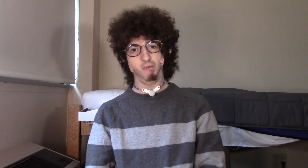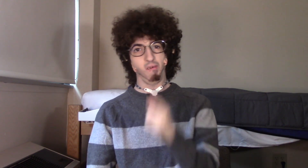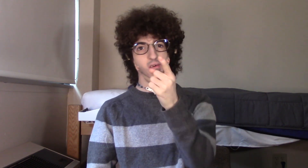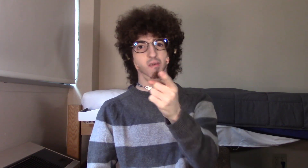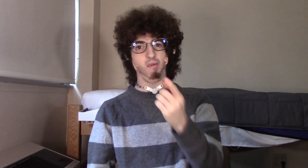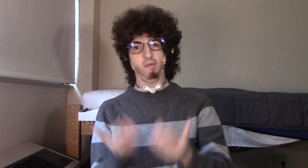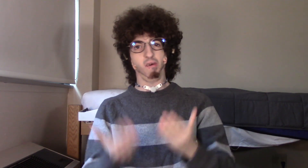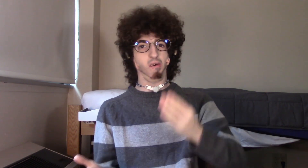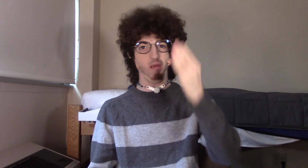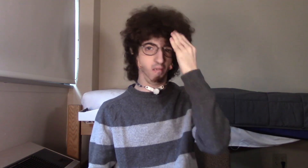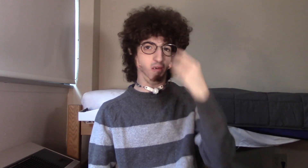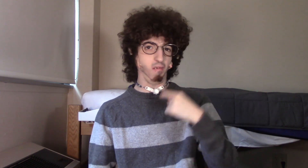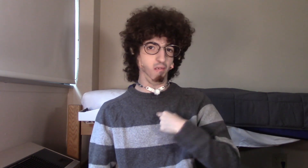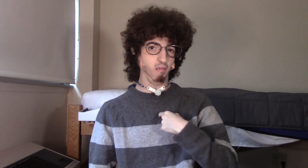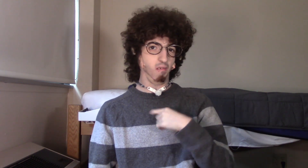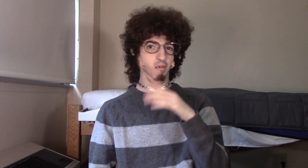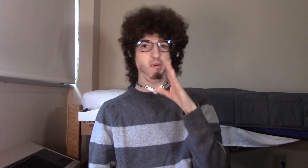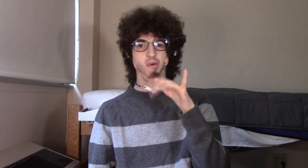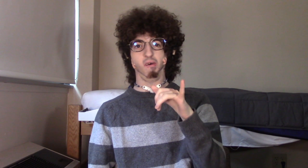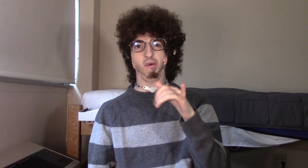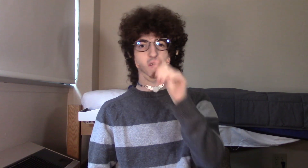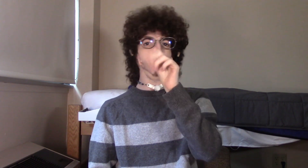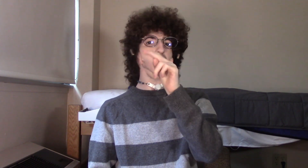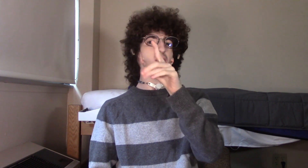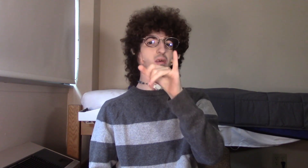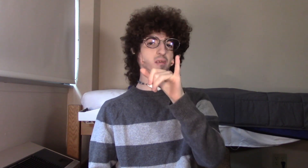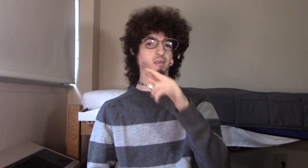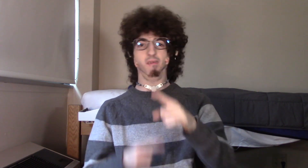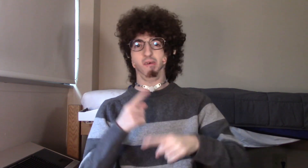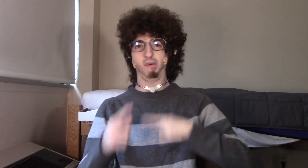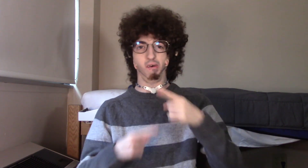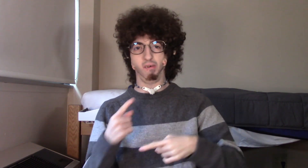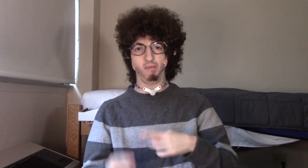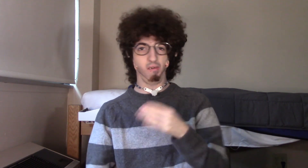You probably know me by "Andy Signs"